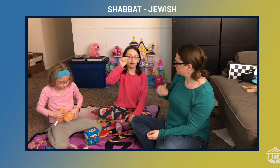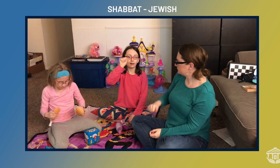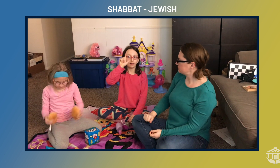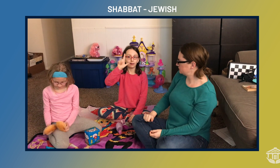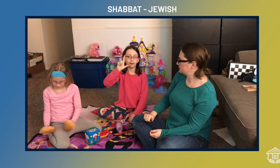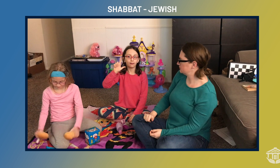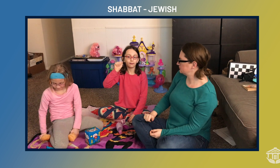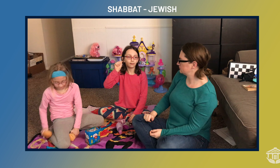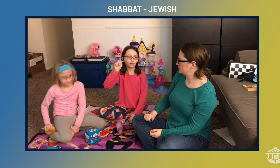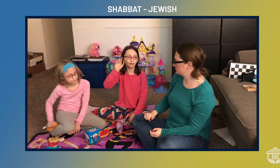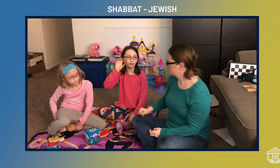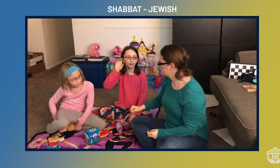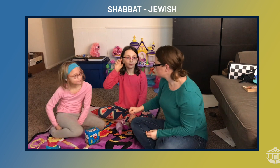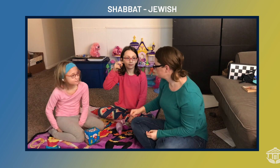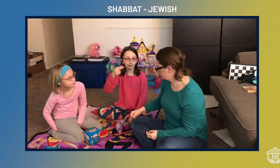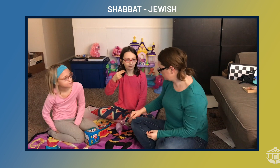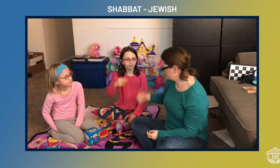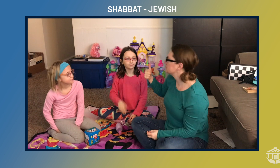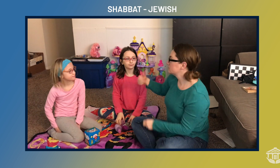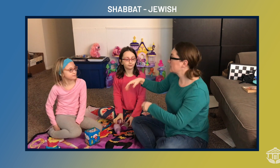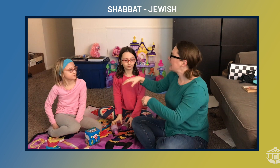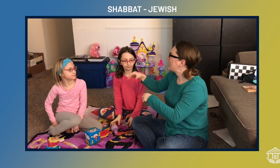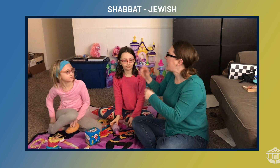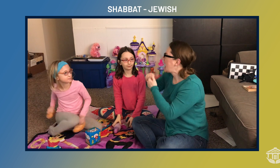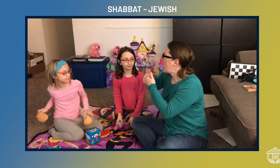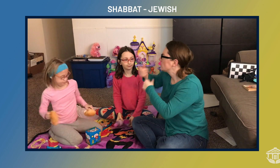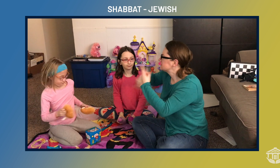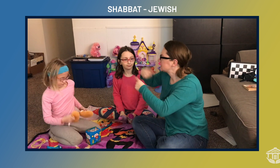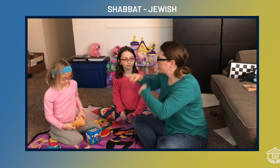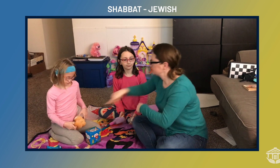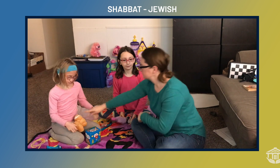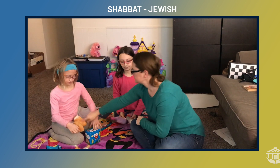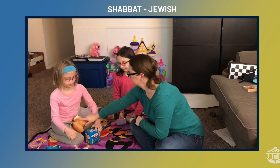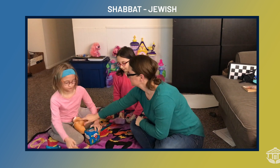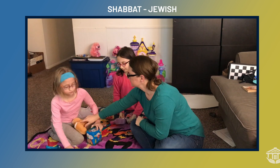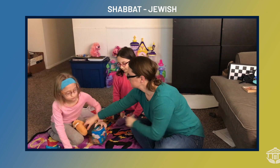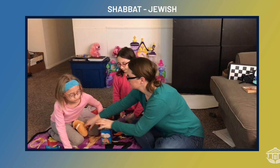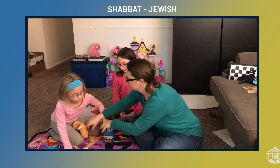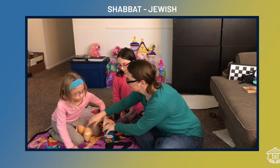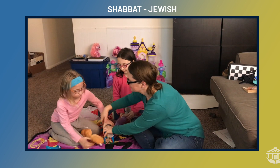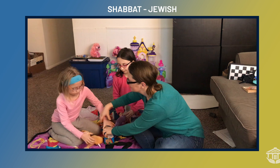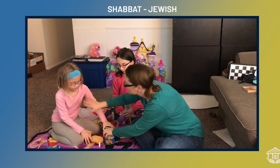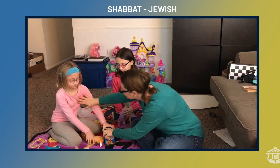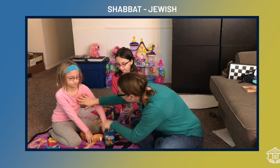Mom: “Good job. How do we sign that? How do we say challah in sign language?”